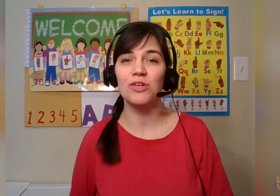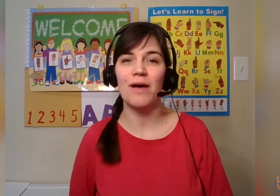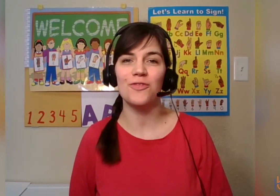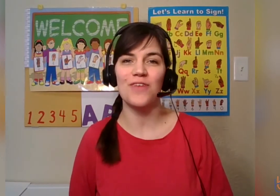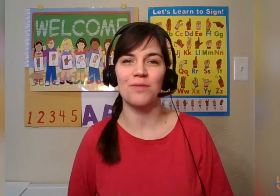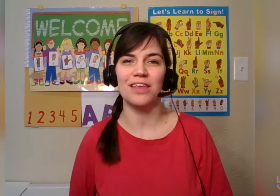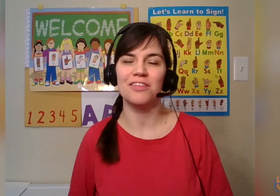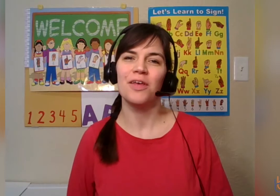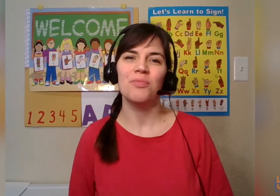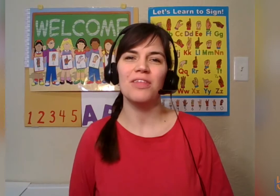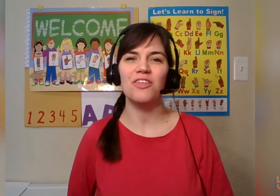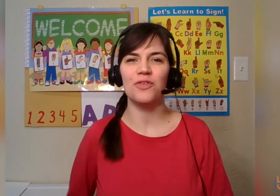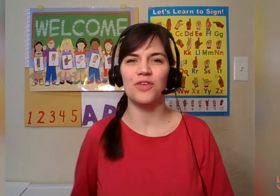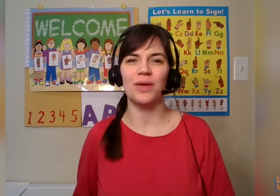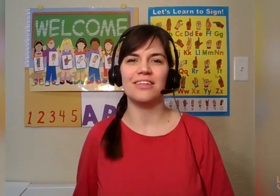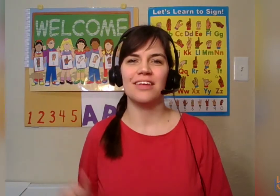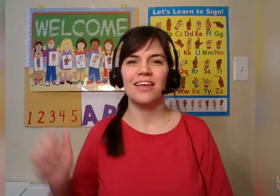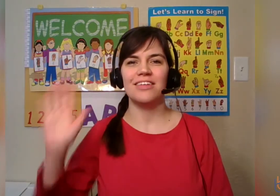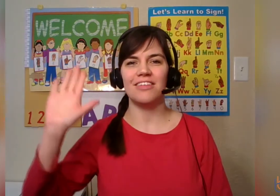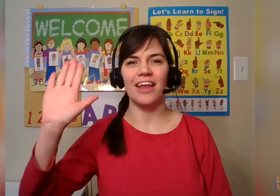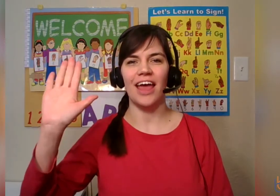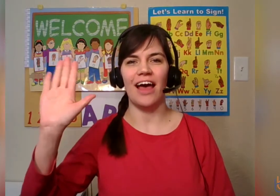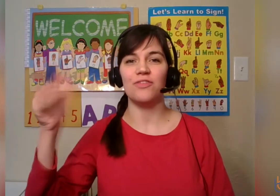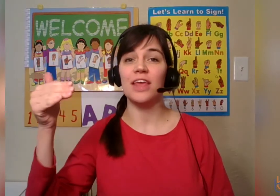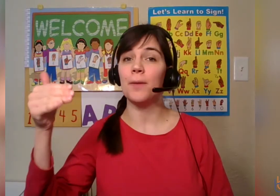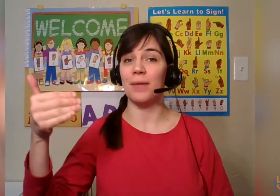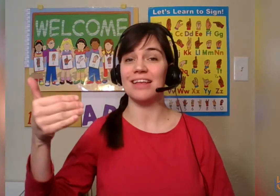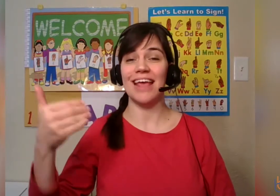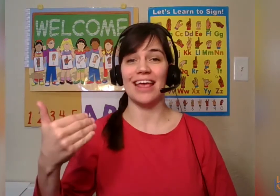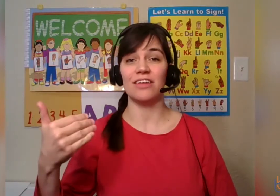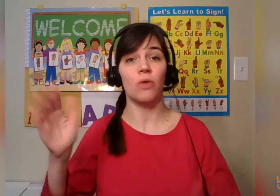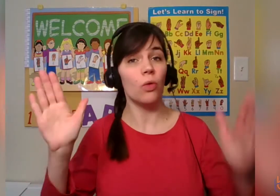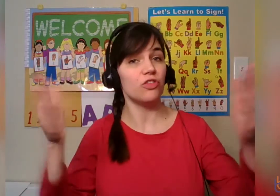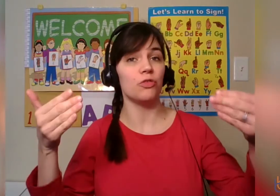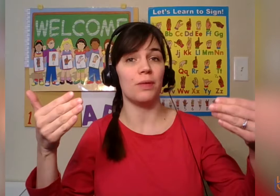about families, but let's review it. To sign have, take a bent hand or two bent